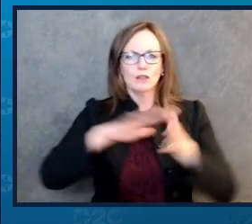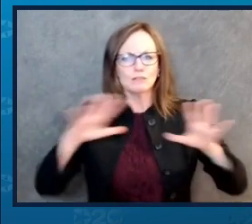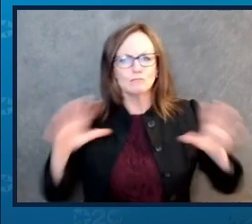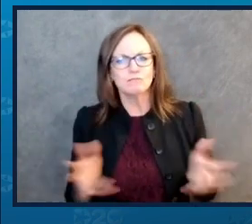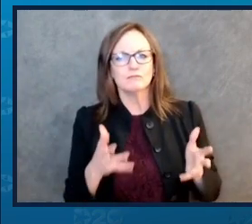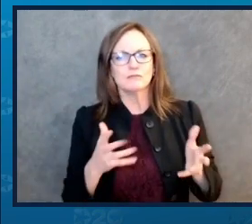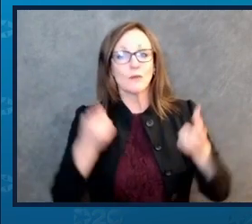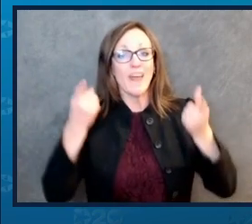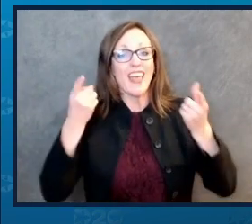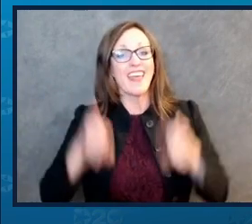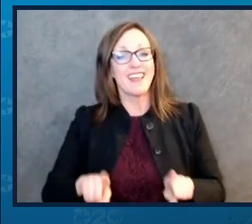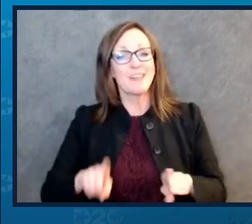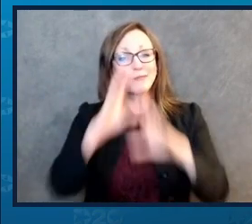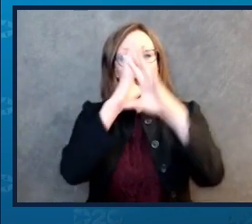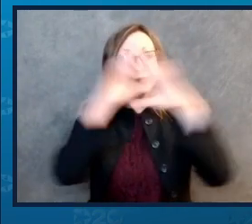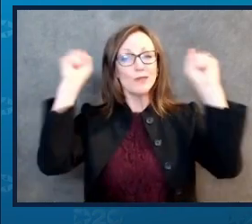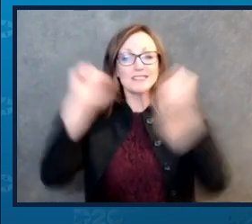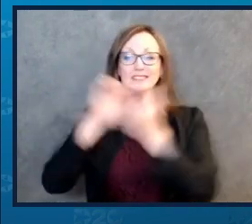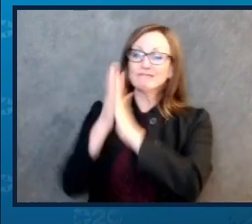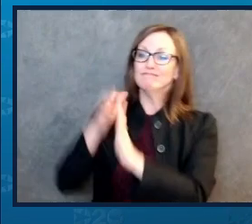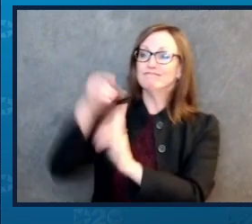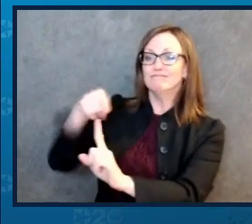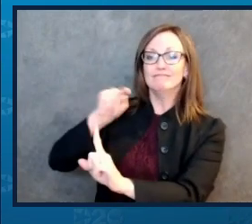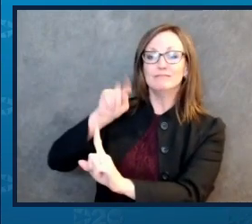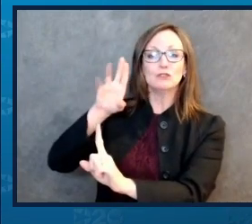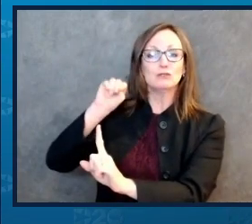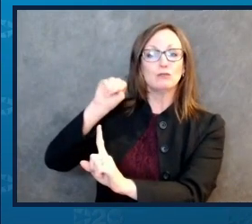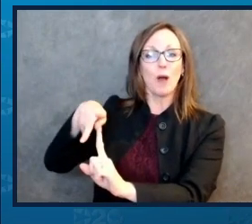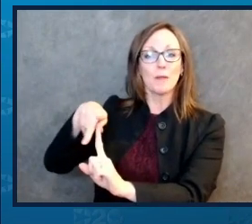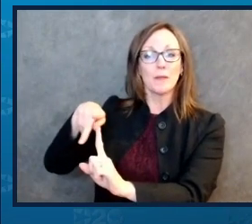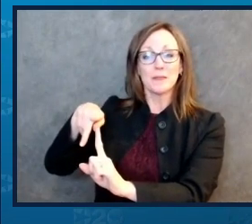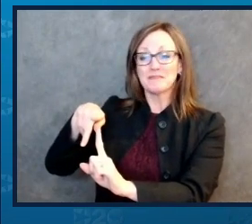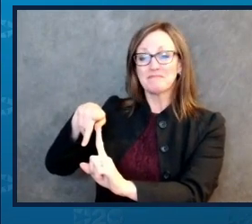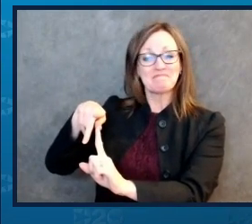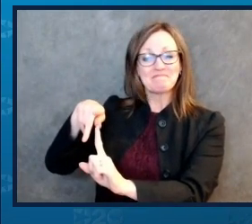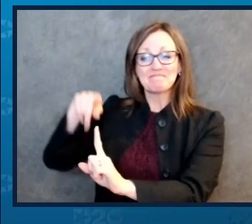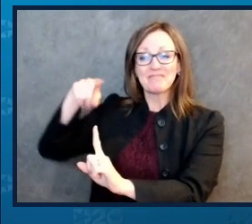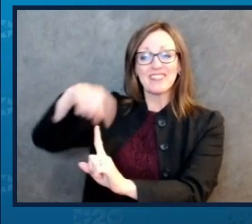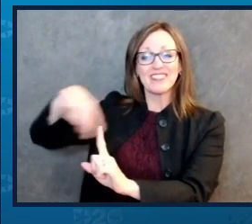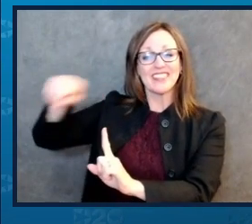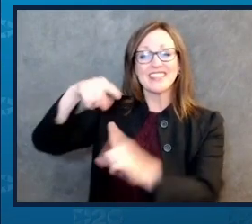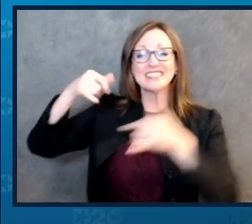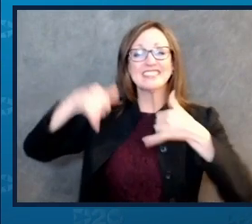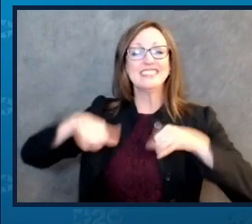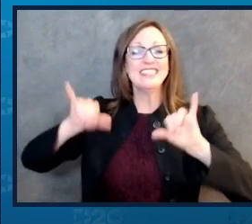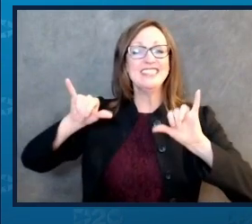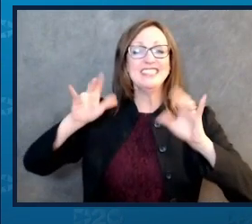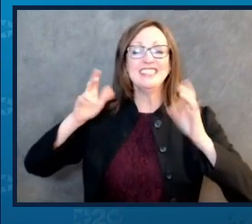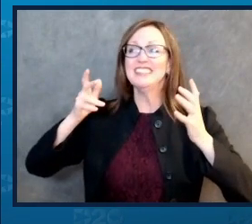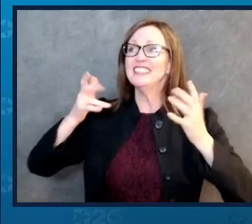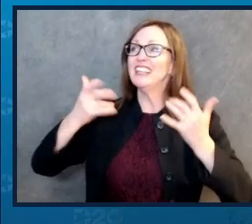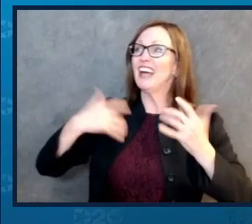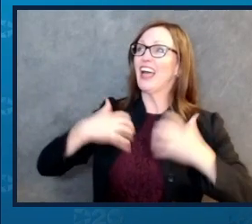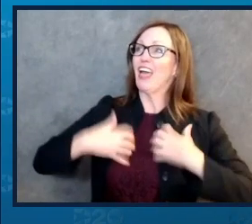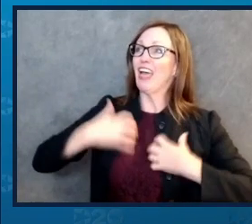BUT EVER SINCE DONALD TRUMP WAS LIKED, WE DON'T KNOW IF OUR FAMILY WILL BE SEPARATED SH.